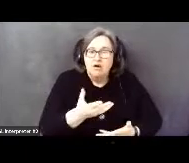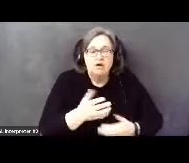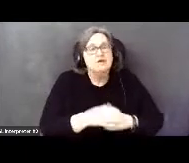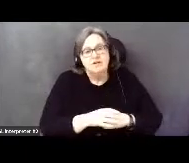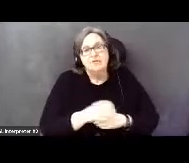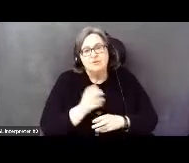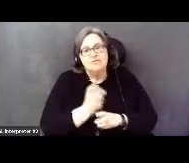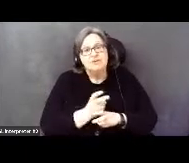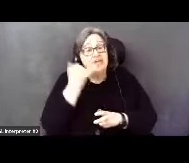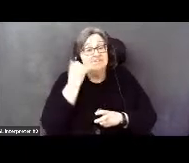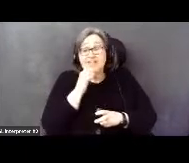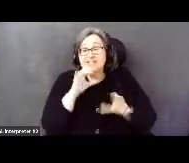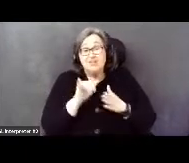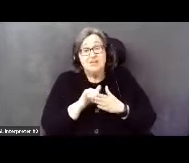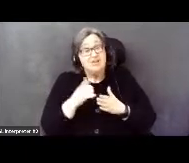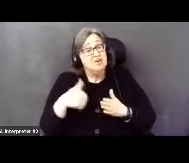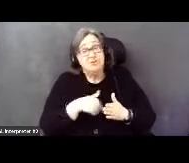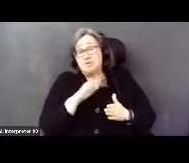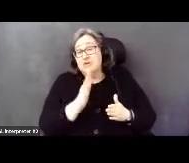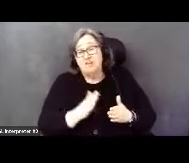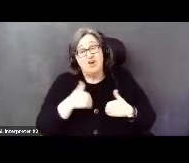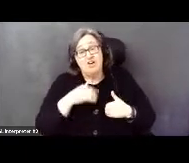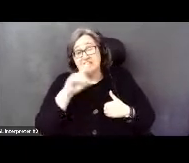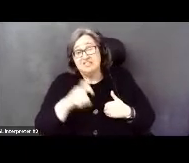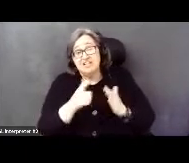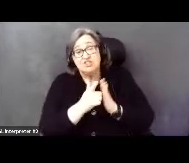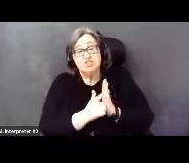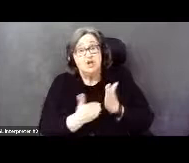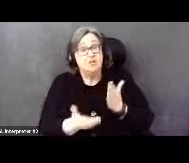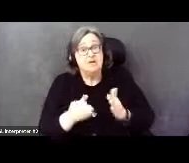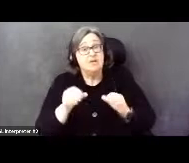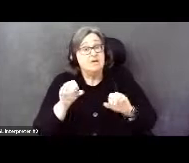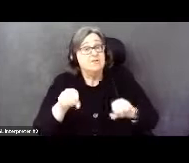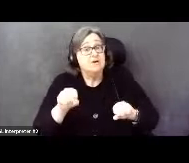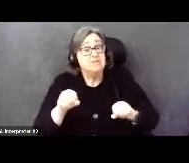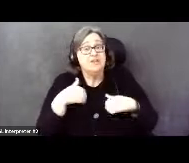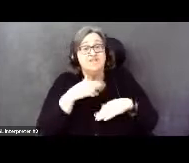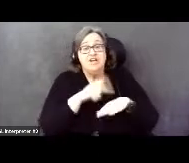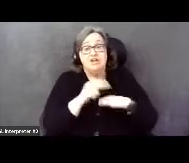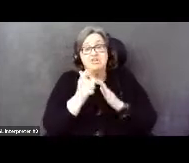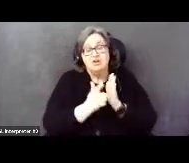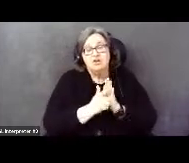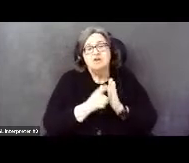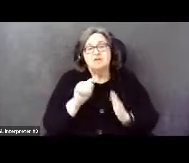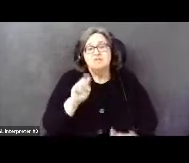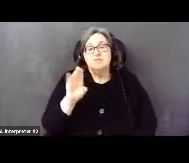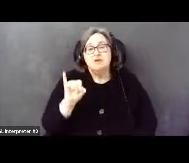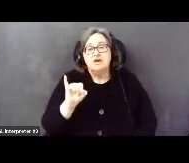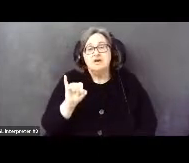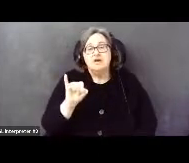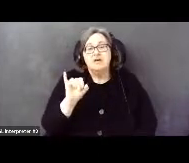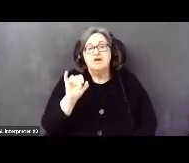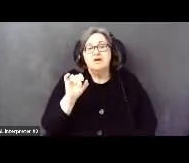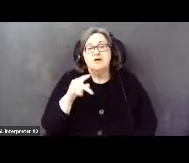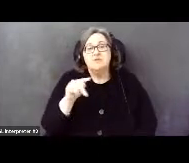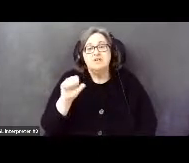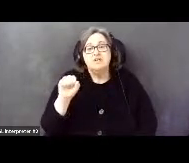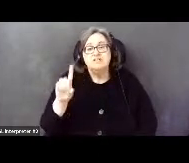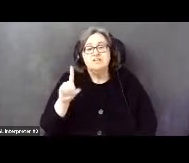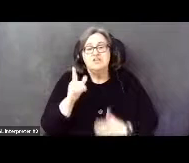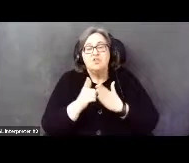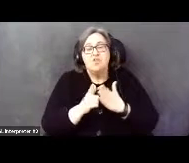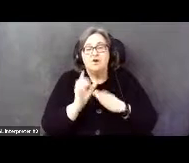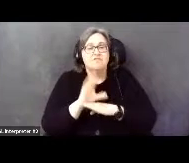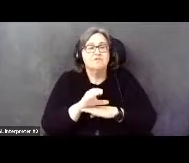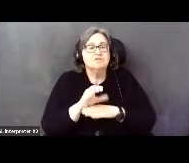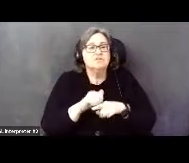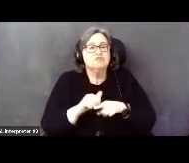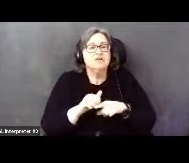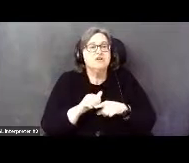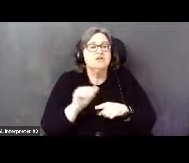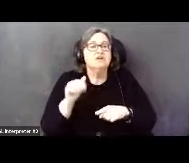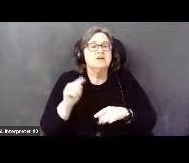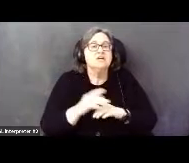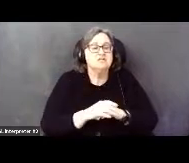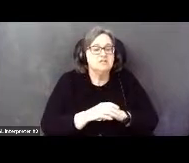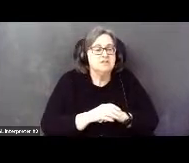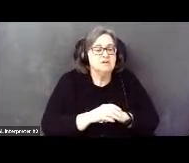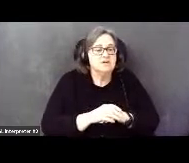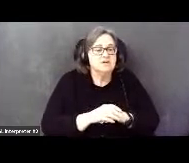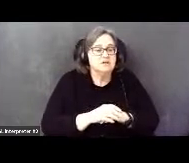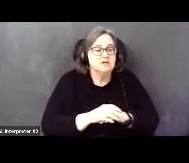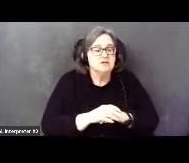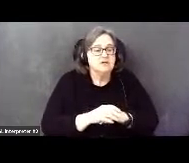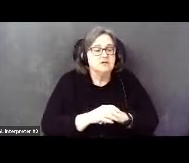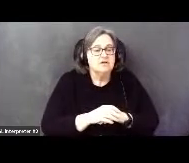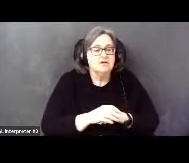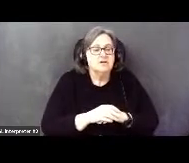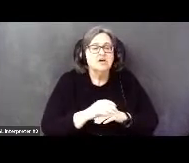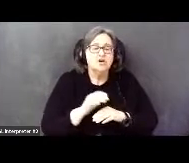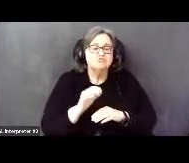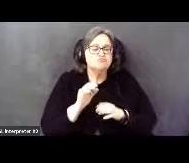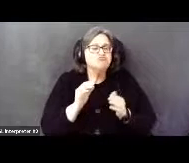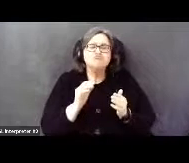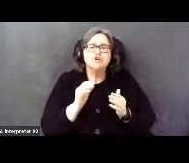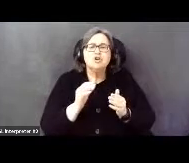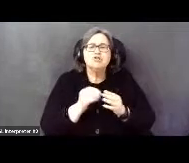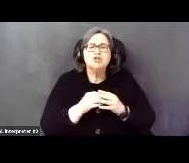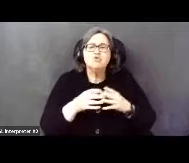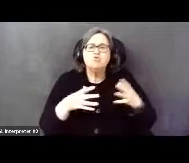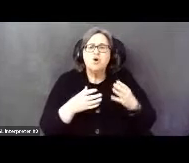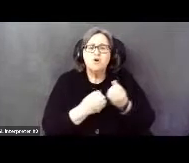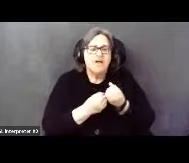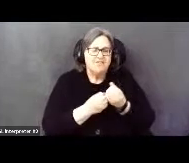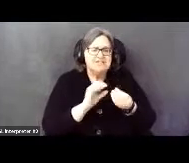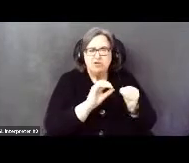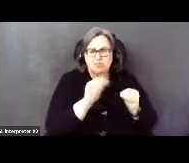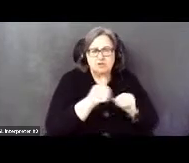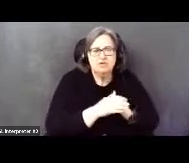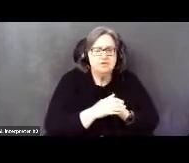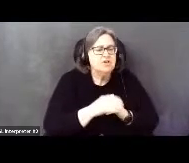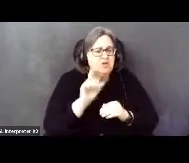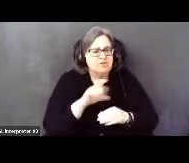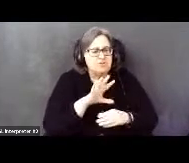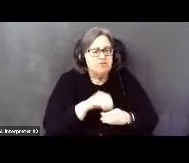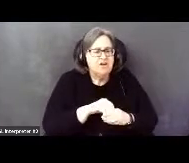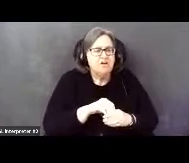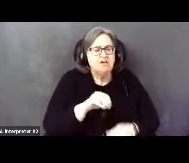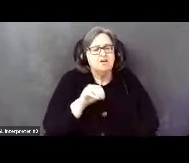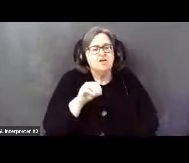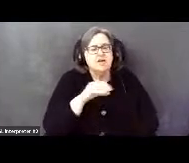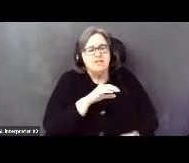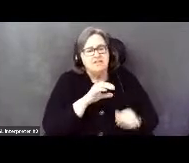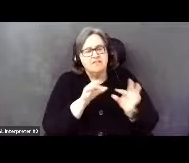the chance for the acts. Next part is advocacy. With NASHIA I've done several different things.